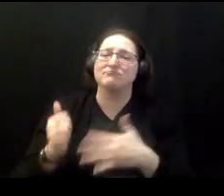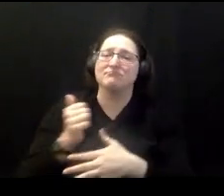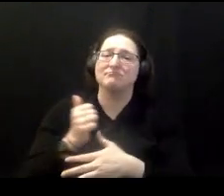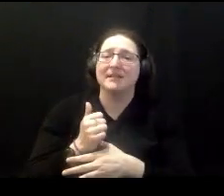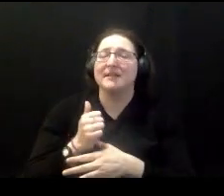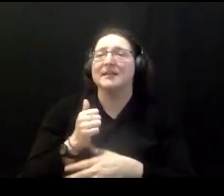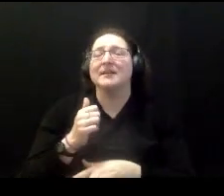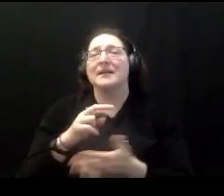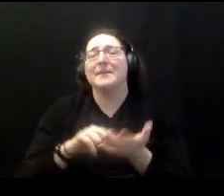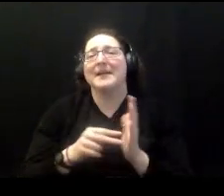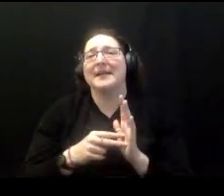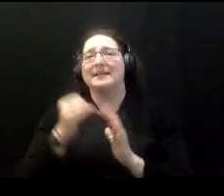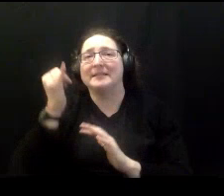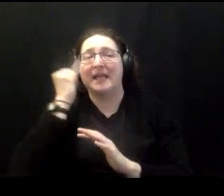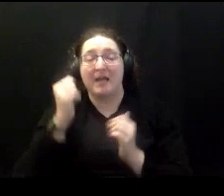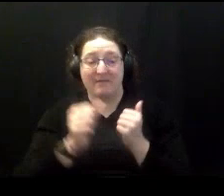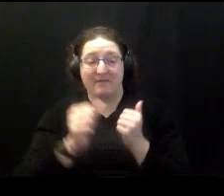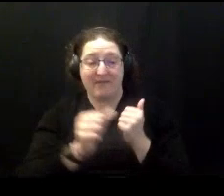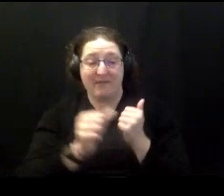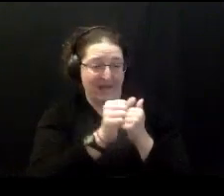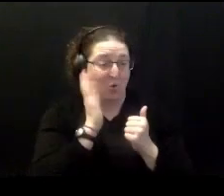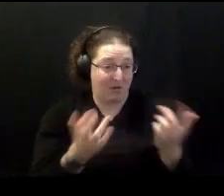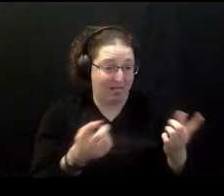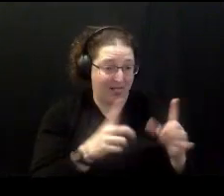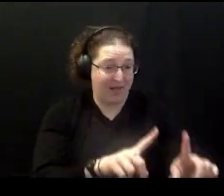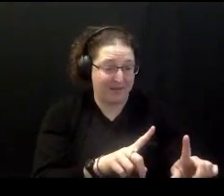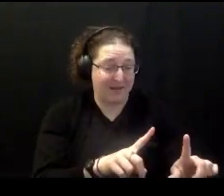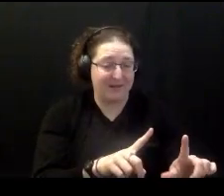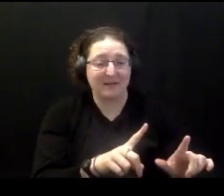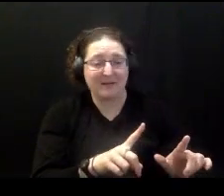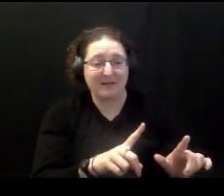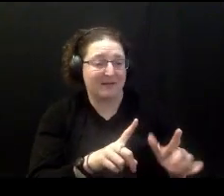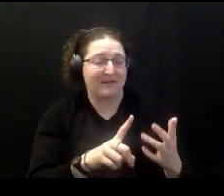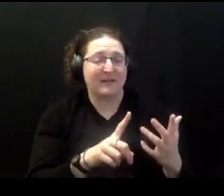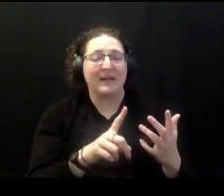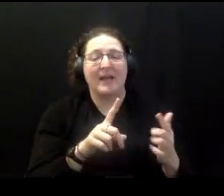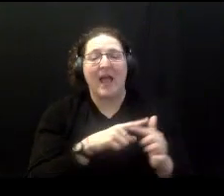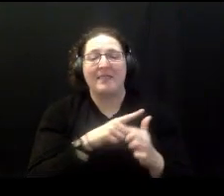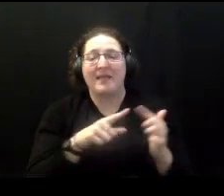the threat or hazard will happen and what kind of impact we expect the threat or hazard to have.